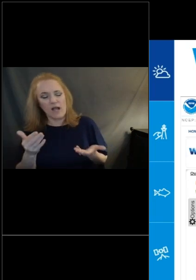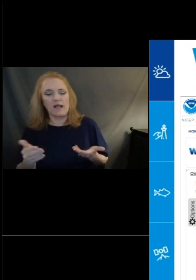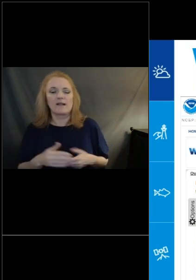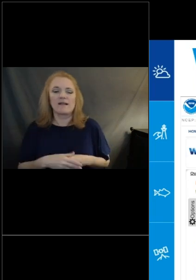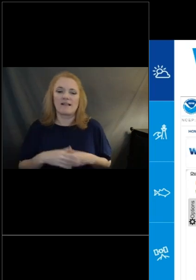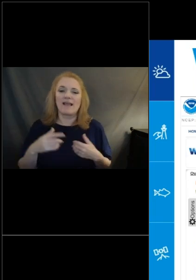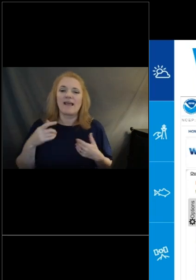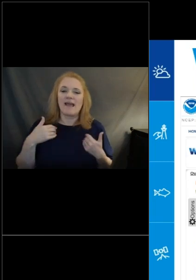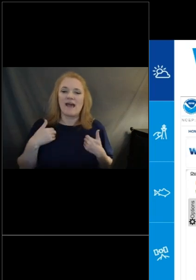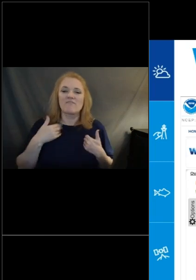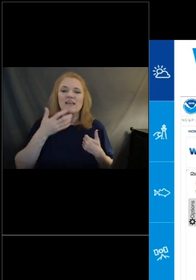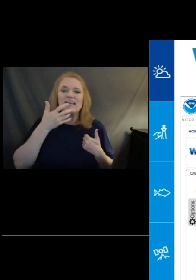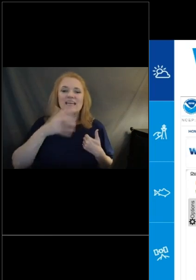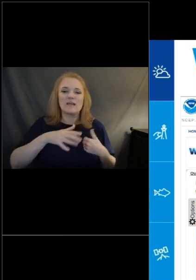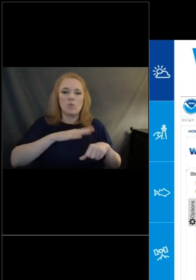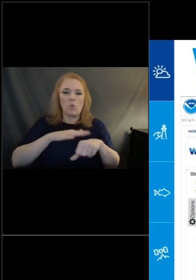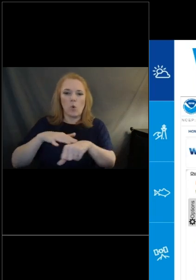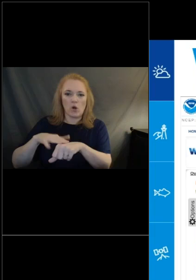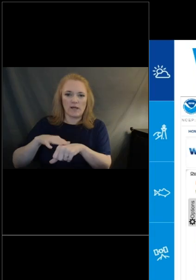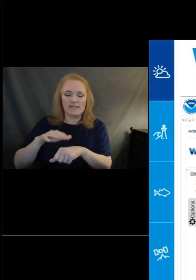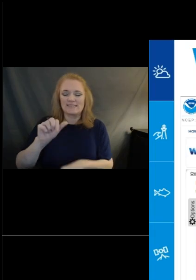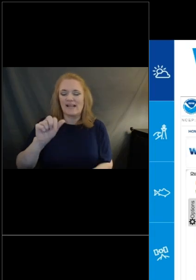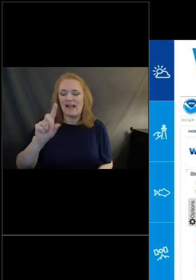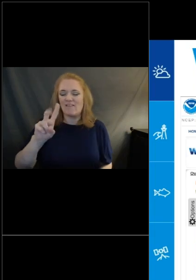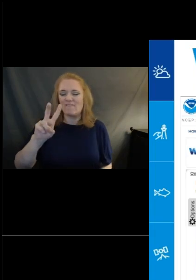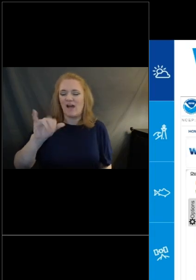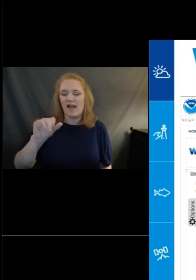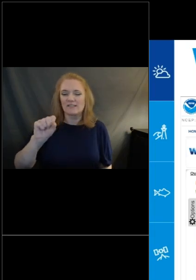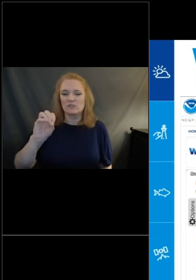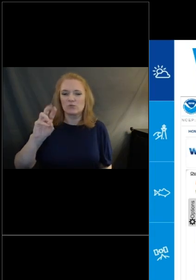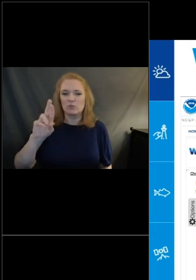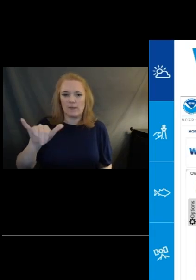and Kim will get into a little more detail on those local forecast products, but essentially